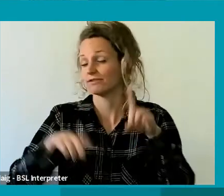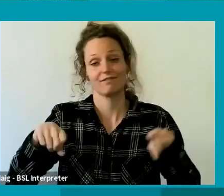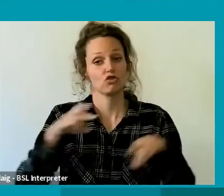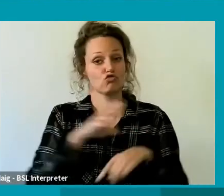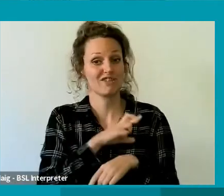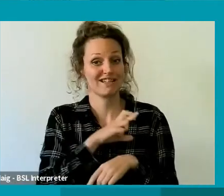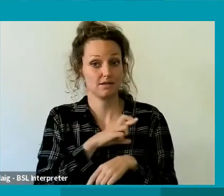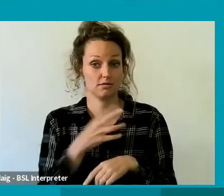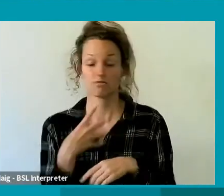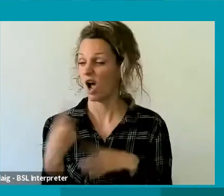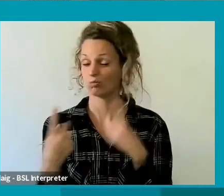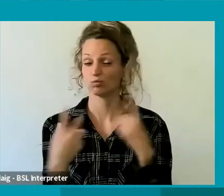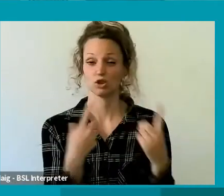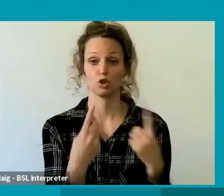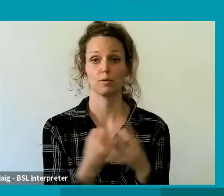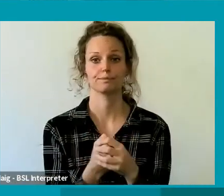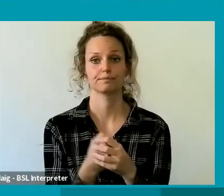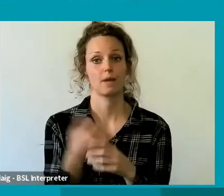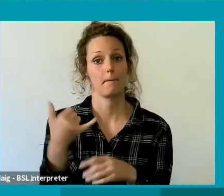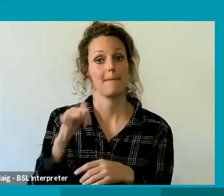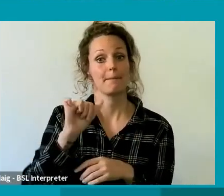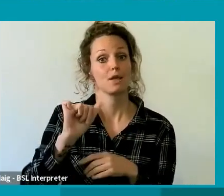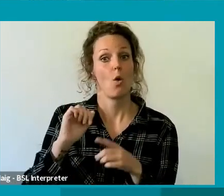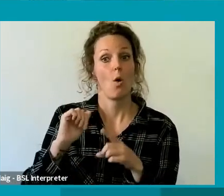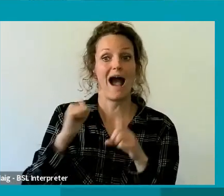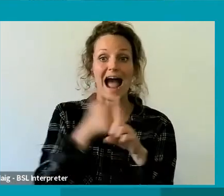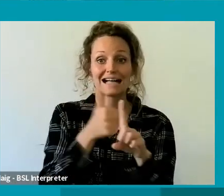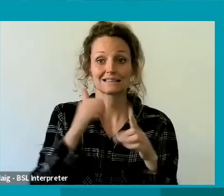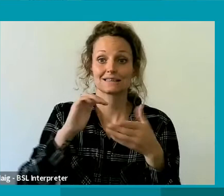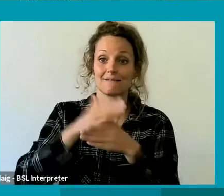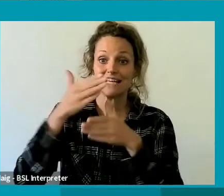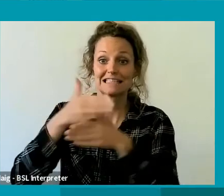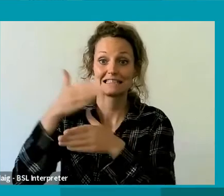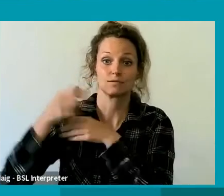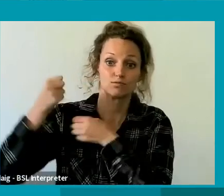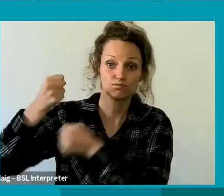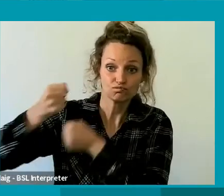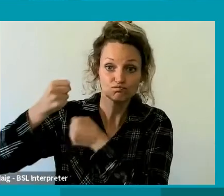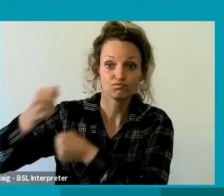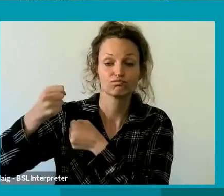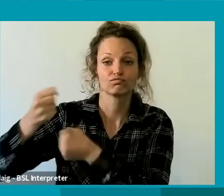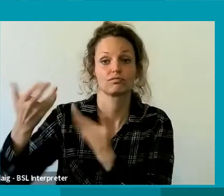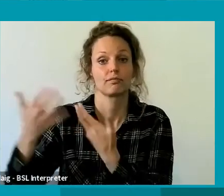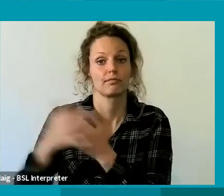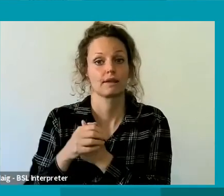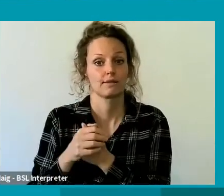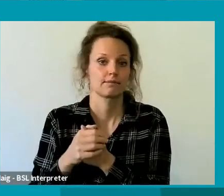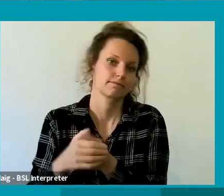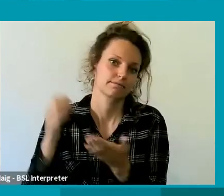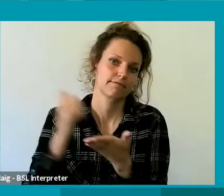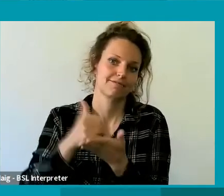If you're an activist or into your activism. This is a really great opportunity